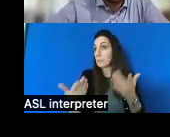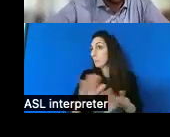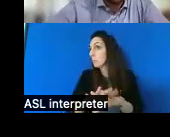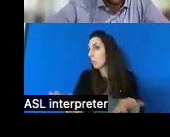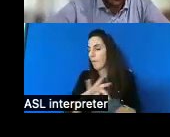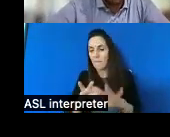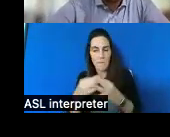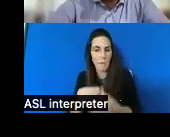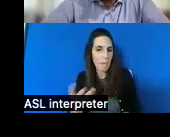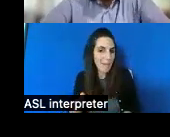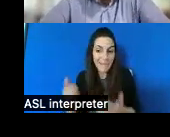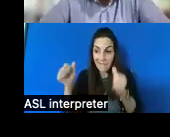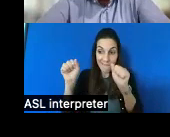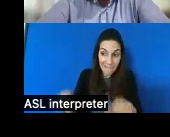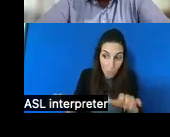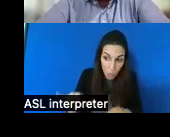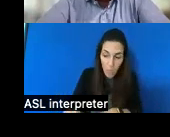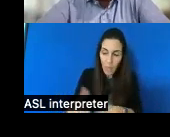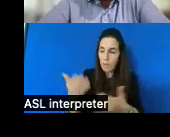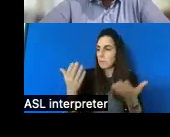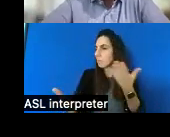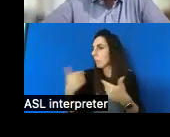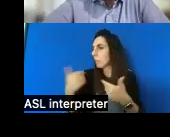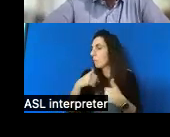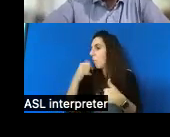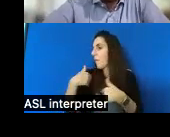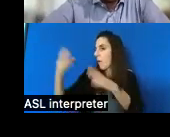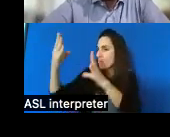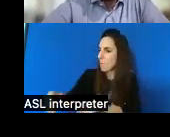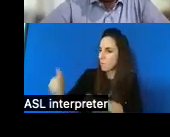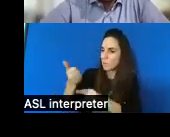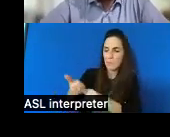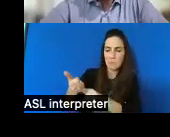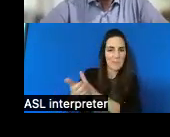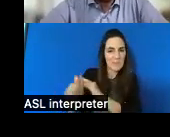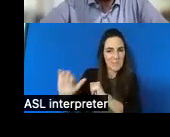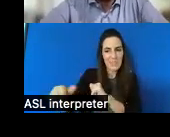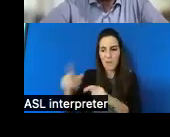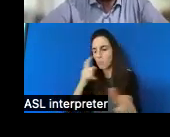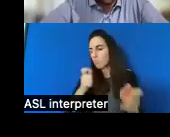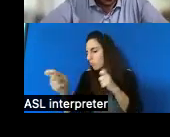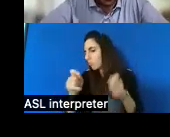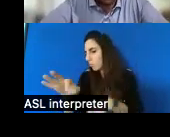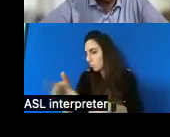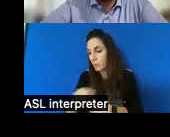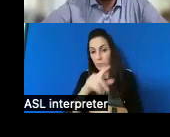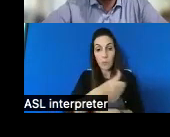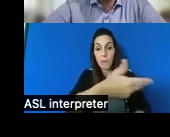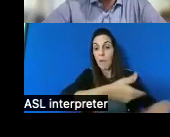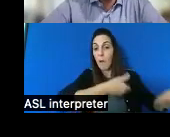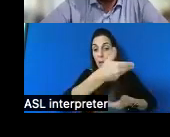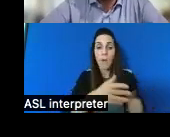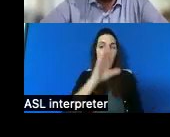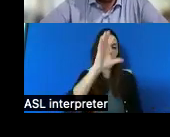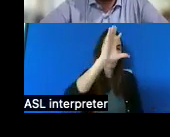isn't capable and or we don't have the person you can hire corporate trustees to handle that